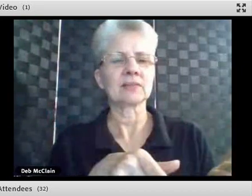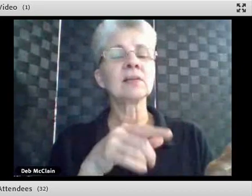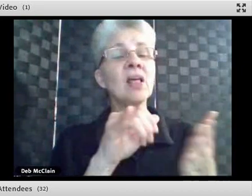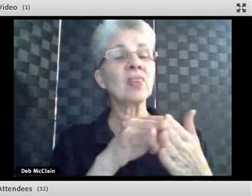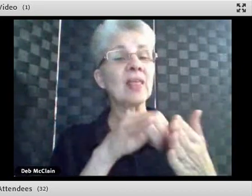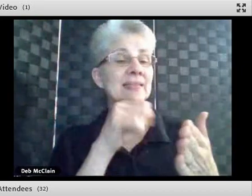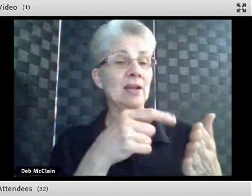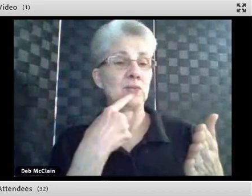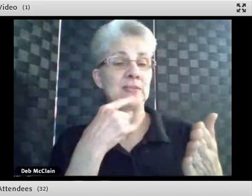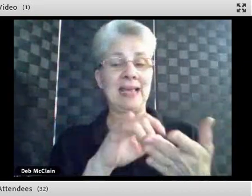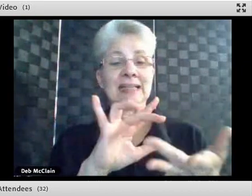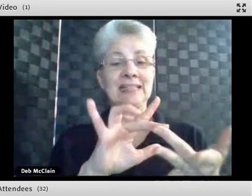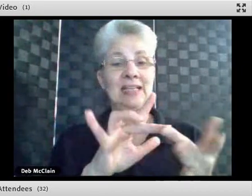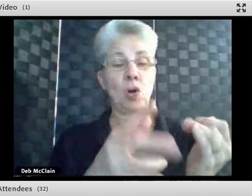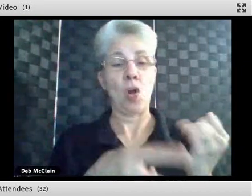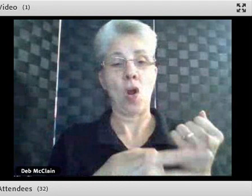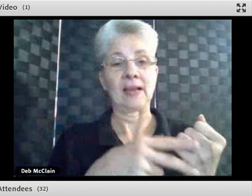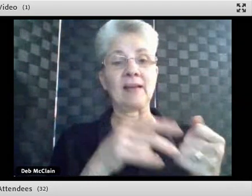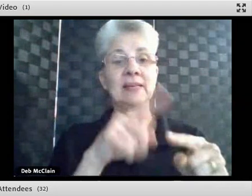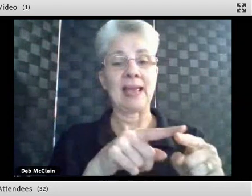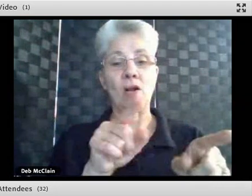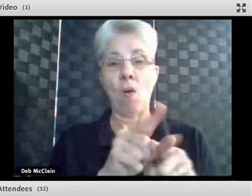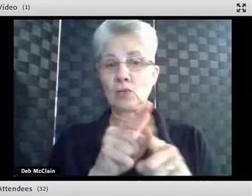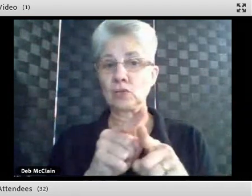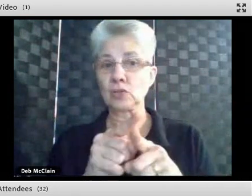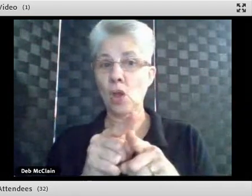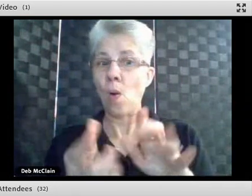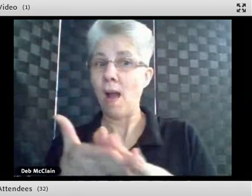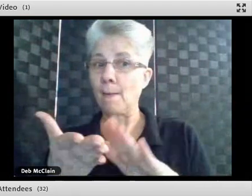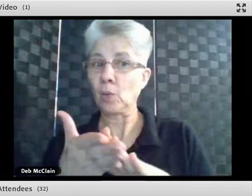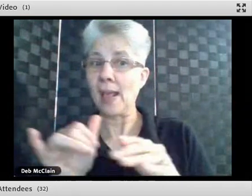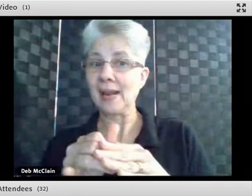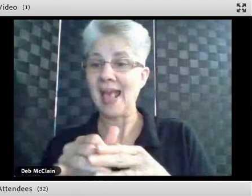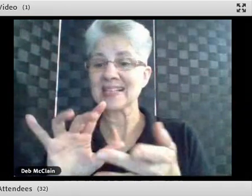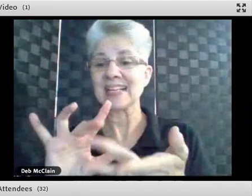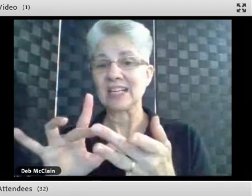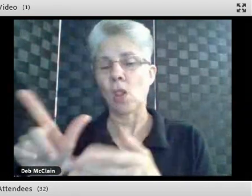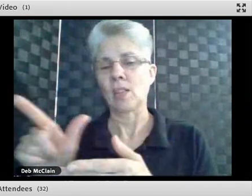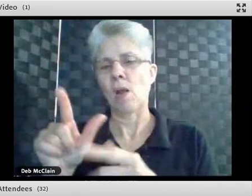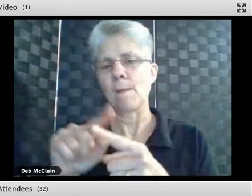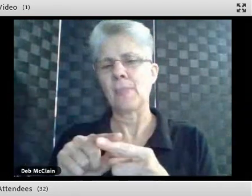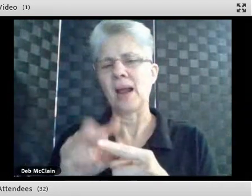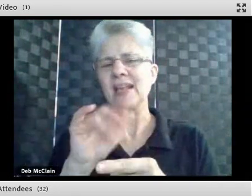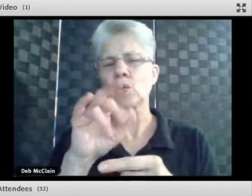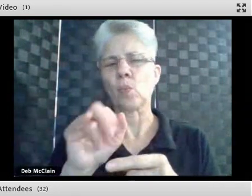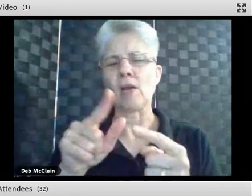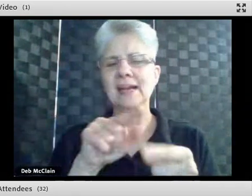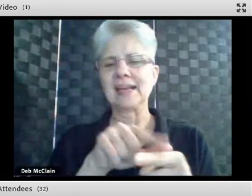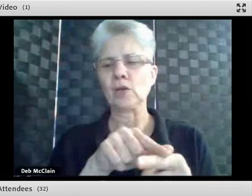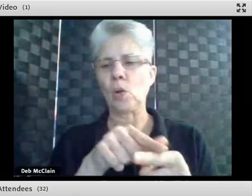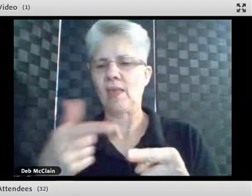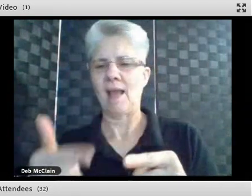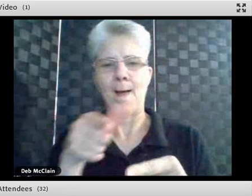That's not to say a digital archive could not also operate as a digital library, but it's rare that it could go in the opposite direction